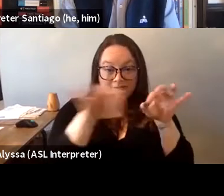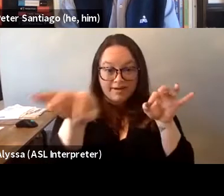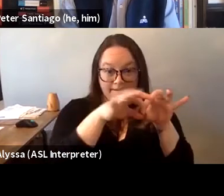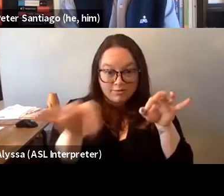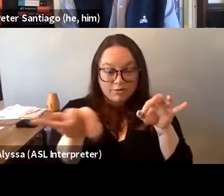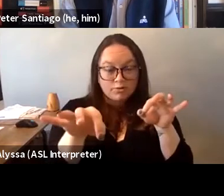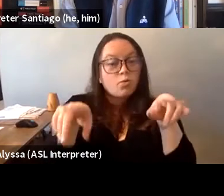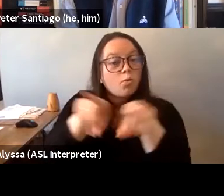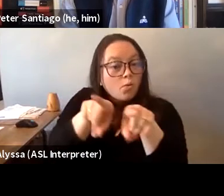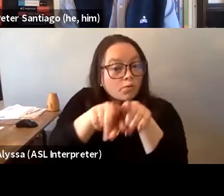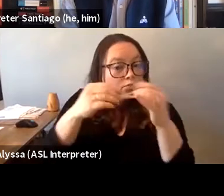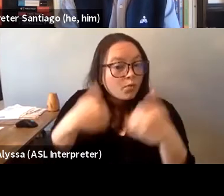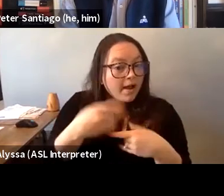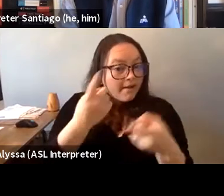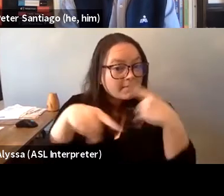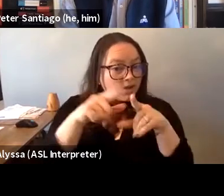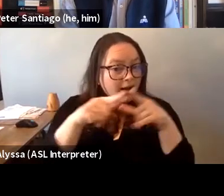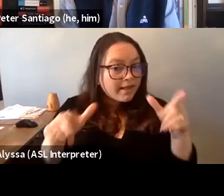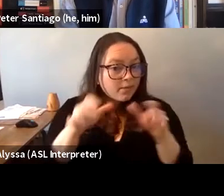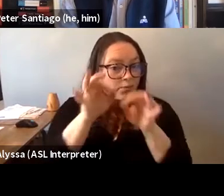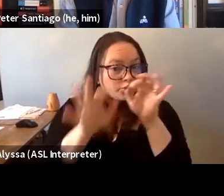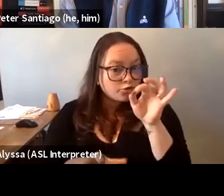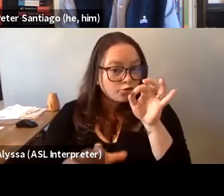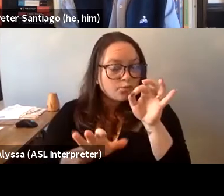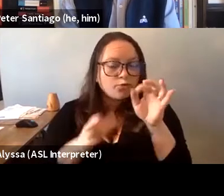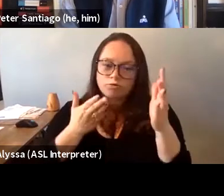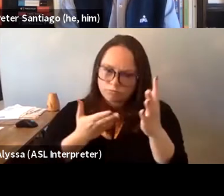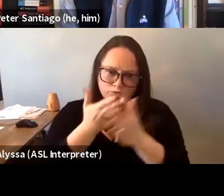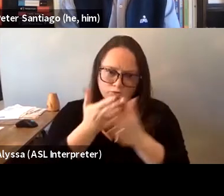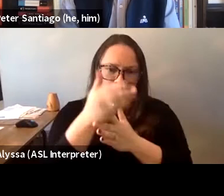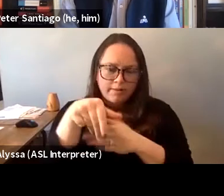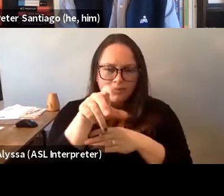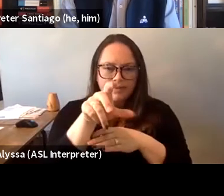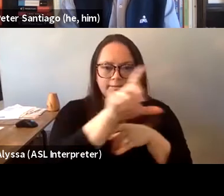If you would like to turn off the captions, find the little CC